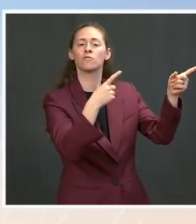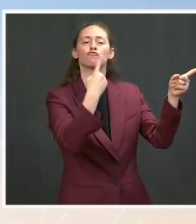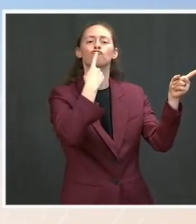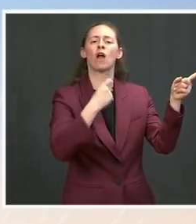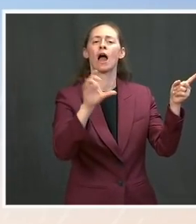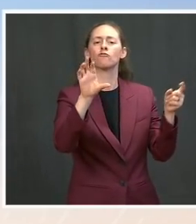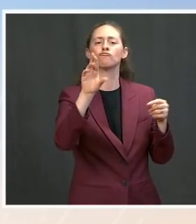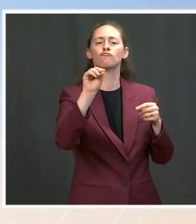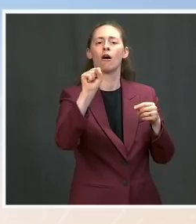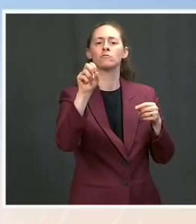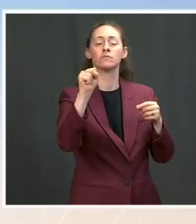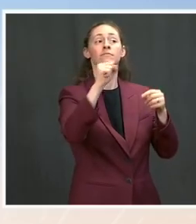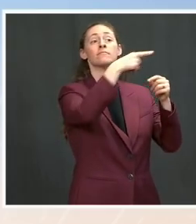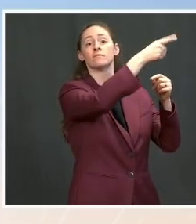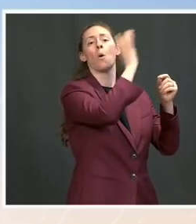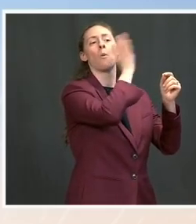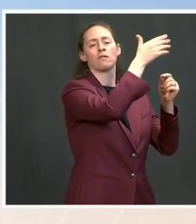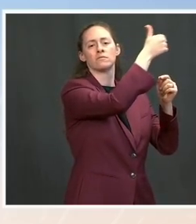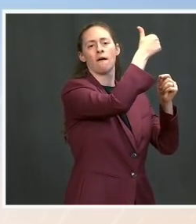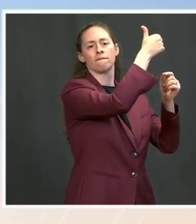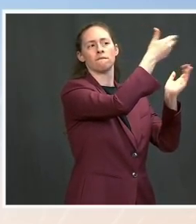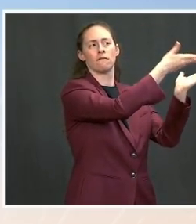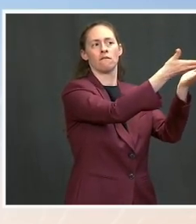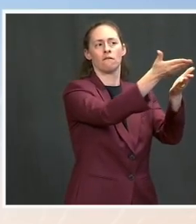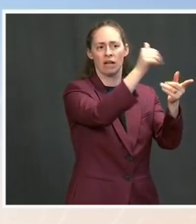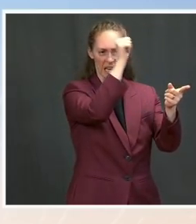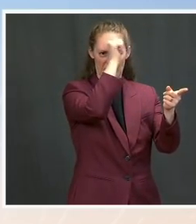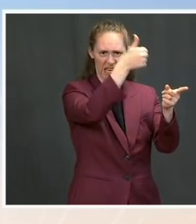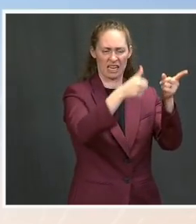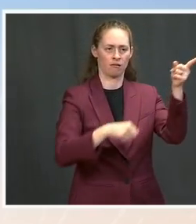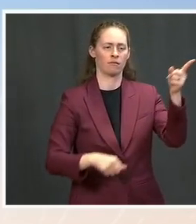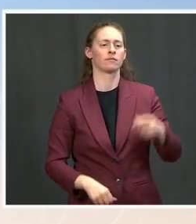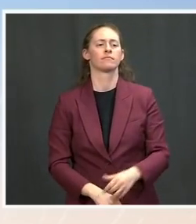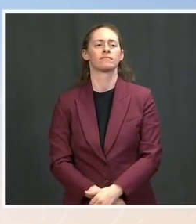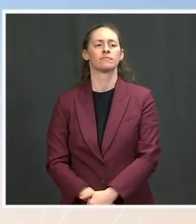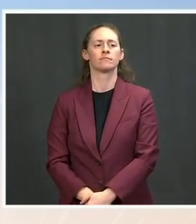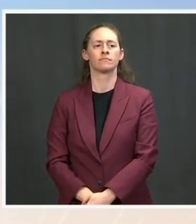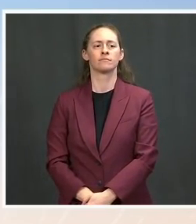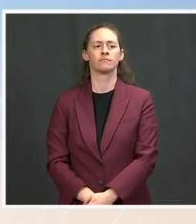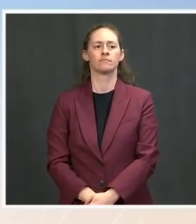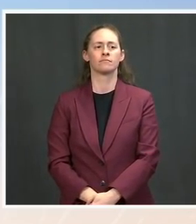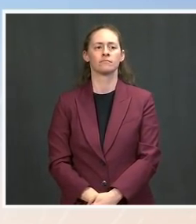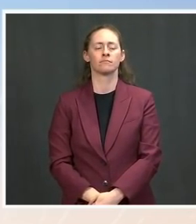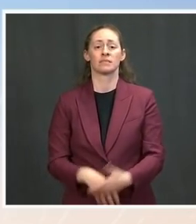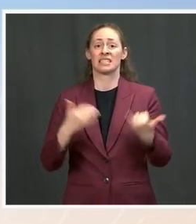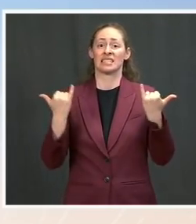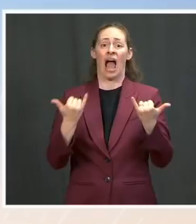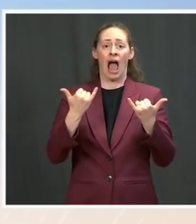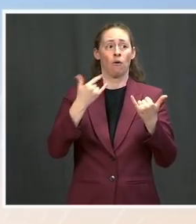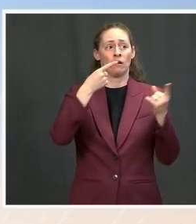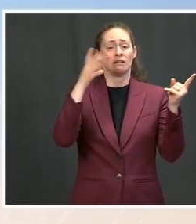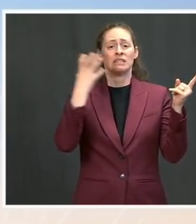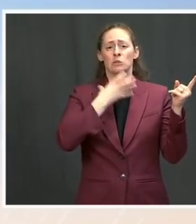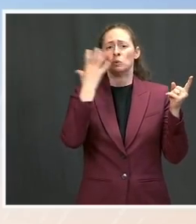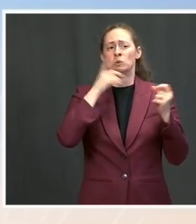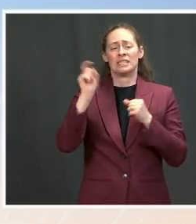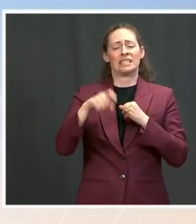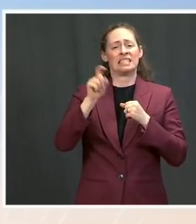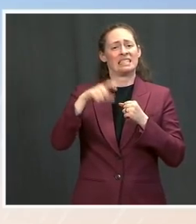is a big component of what they need right now -- we're talking about oxygen cylinders. So USAID delivered approximately 1,500 cylinders